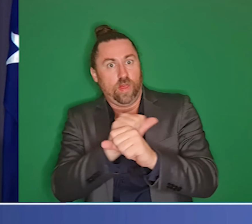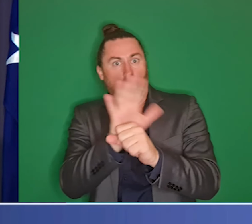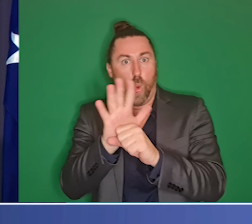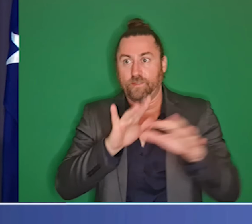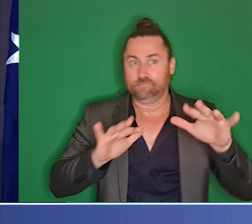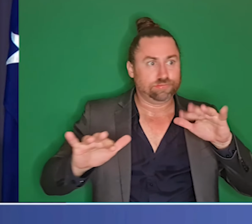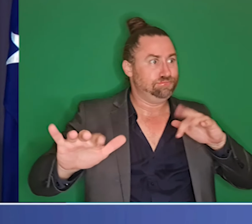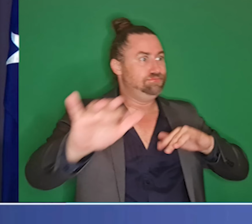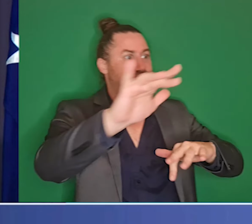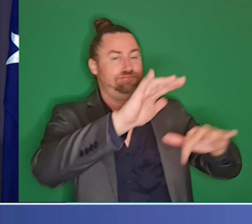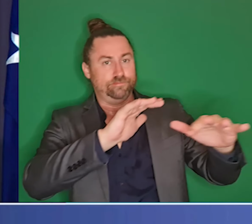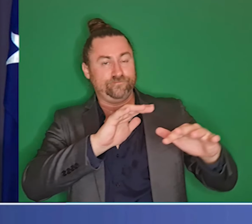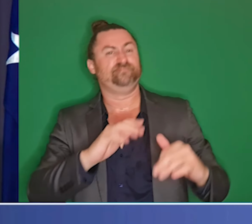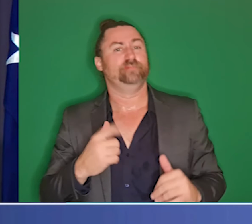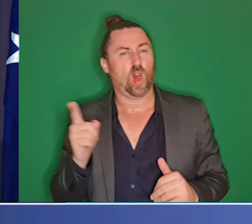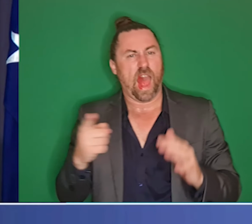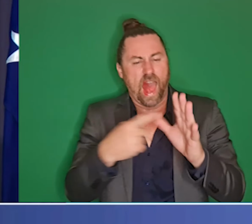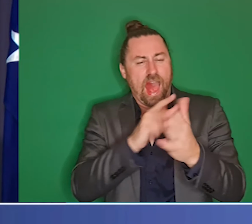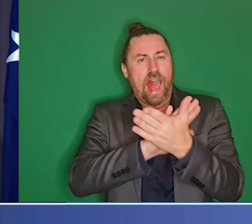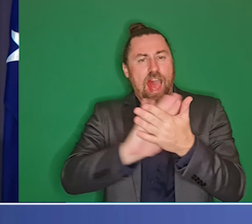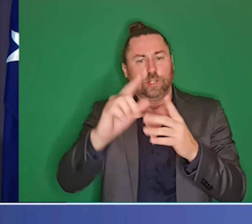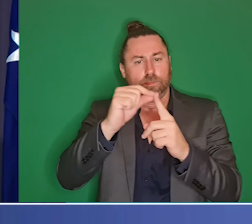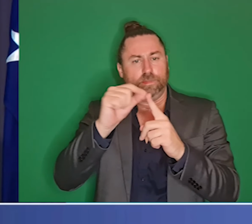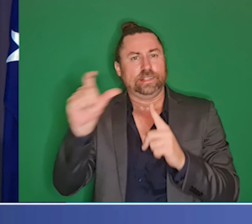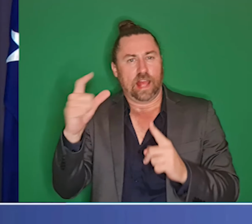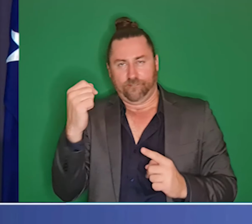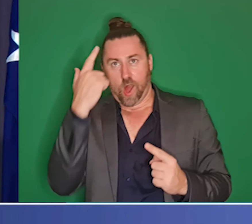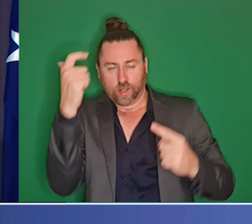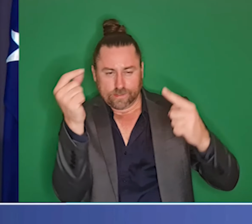And so, those measures are being introduced in Victoria today,